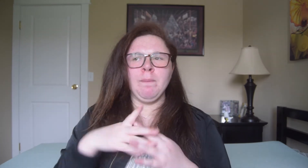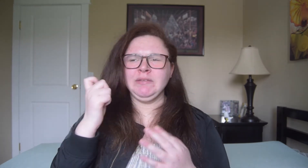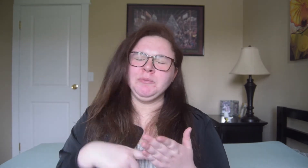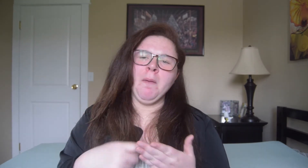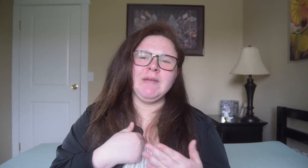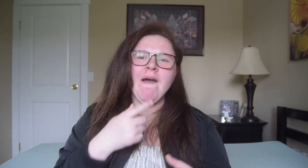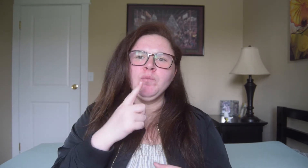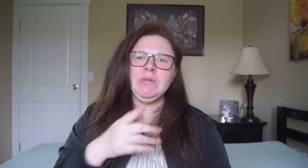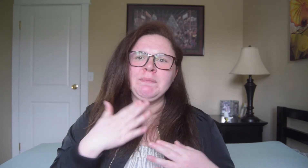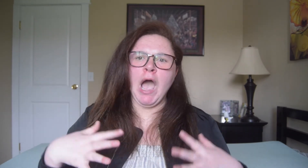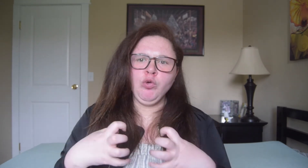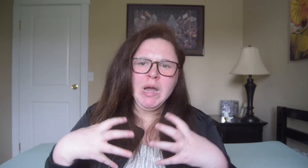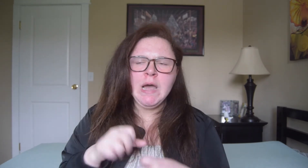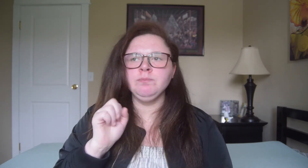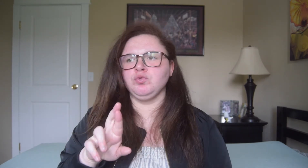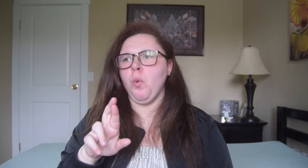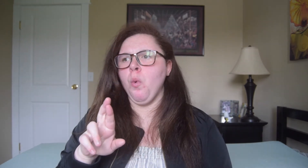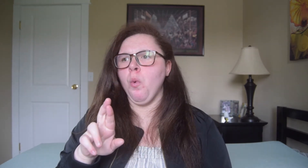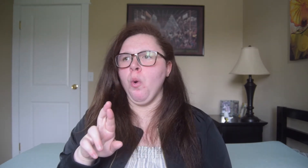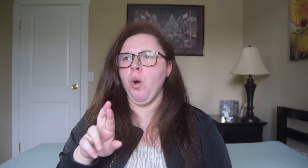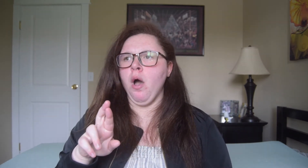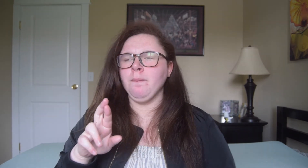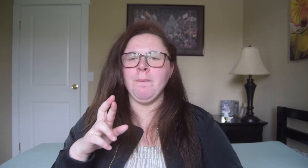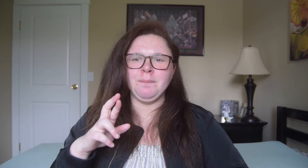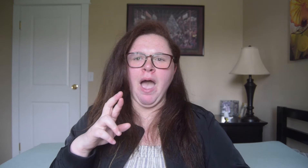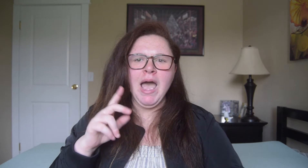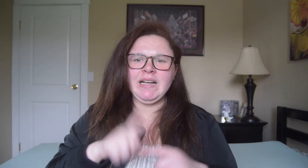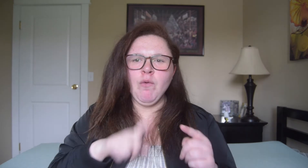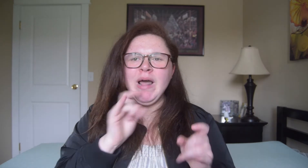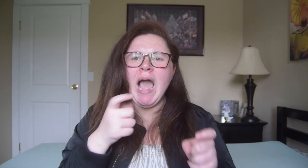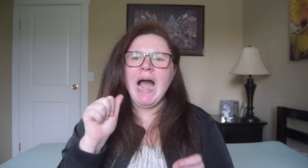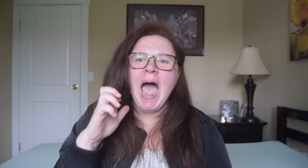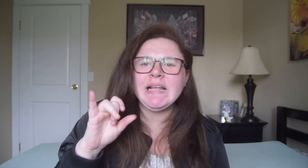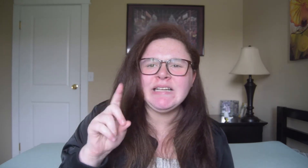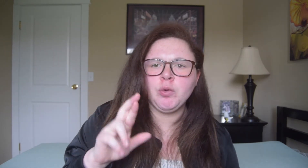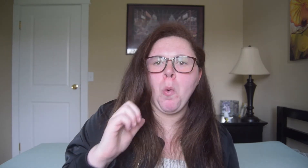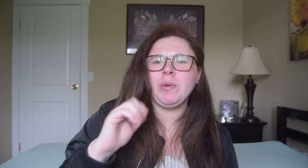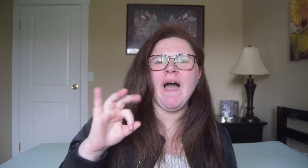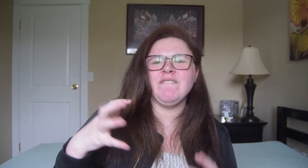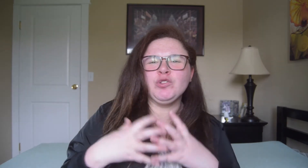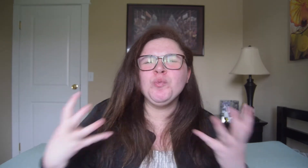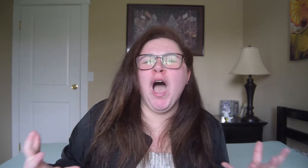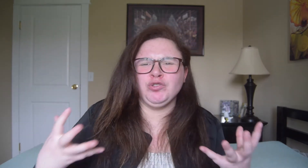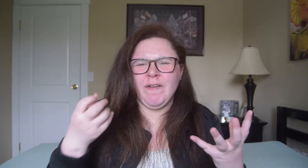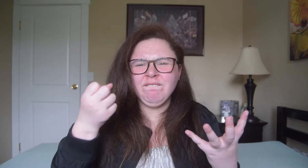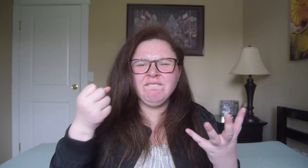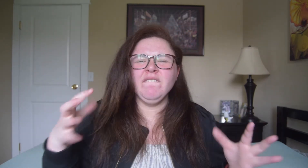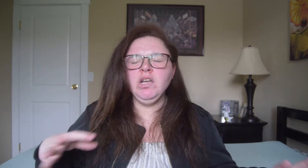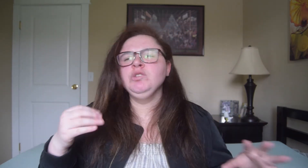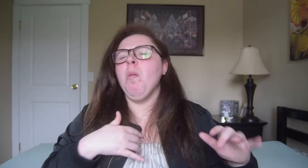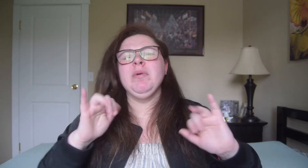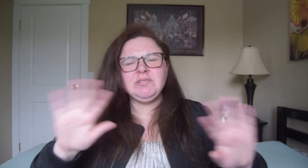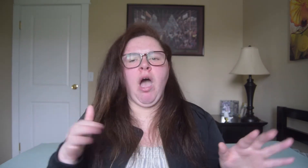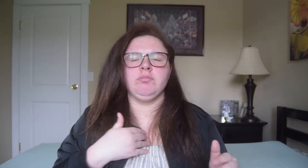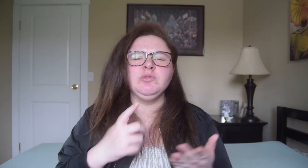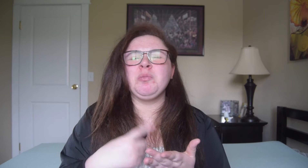Because I do get bad cramps or it can't handle acid/milk (coffee contains acid if you didn't know LOL)